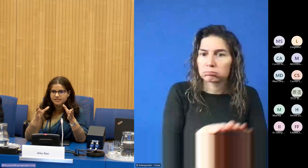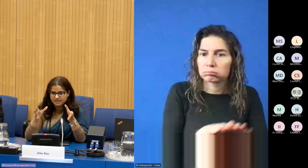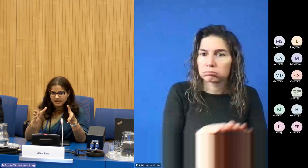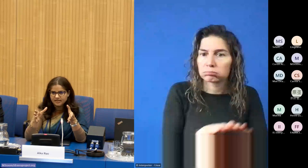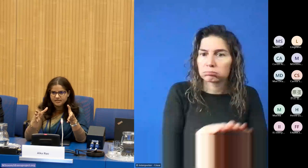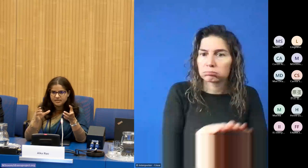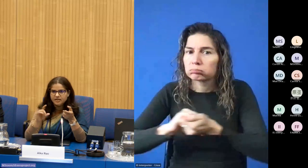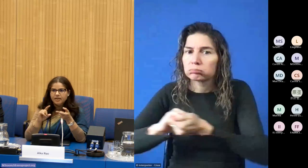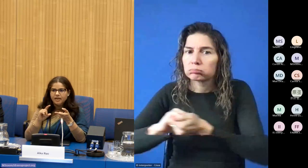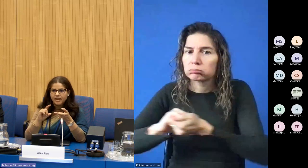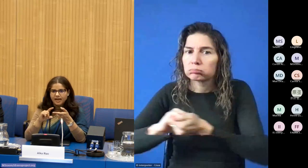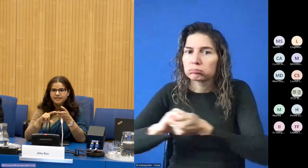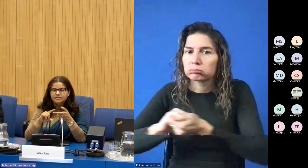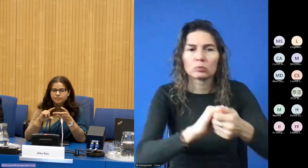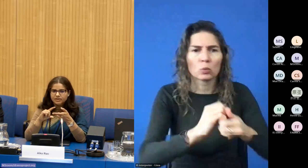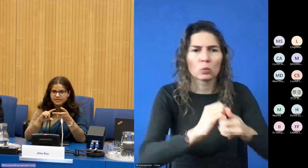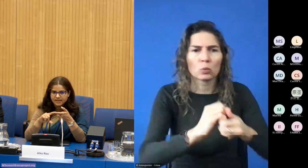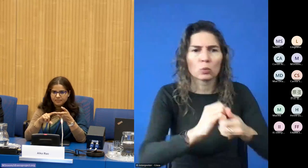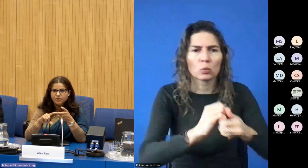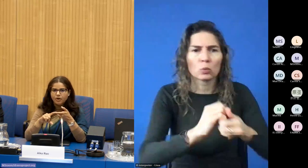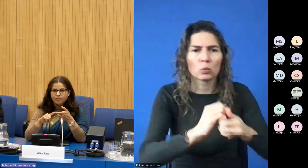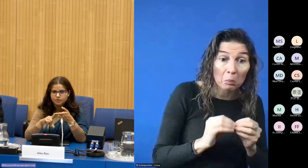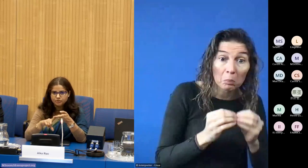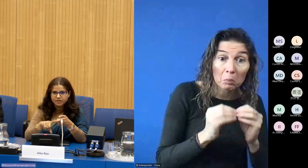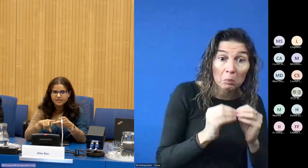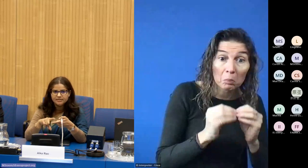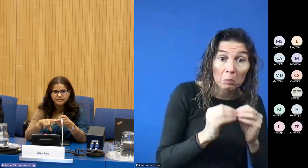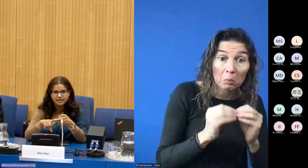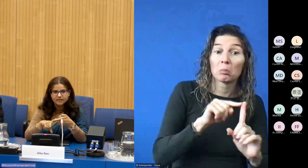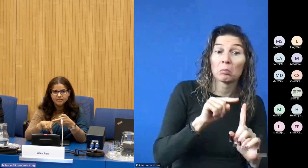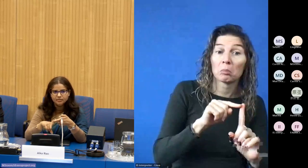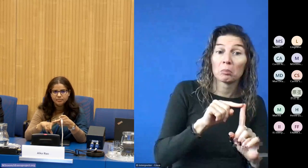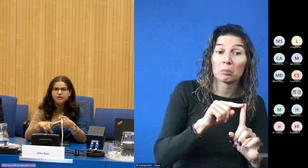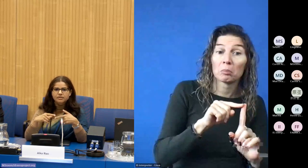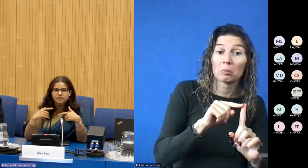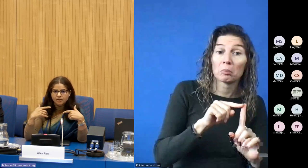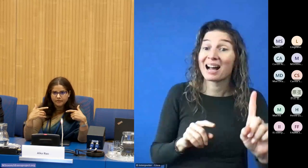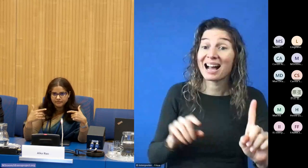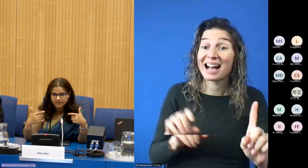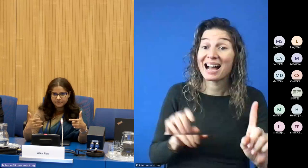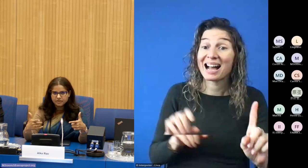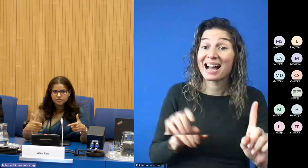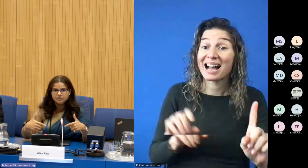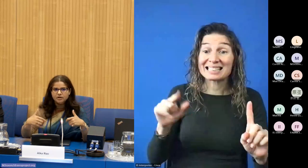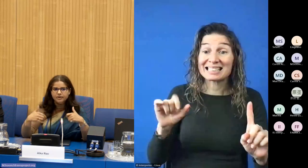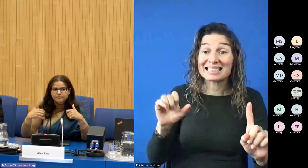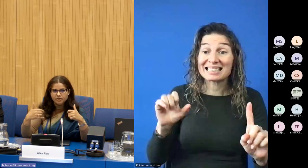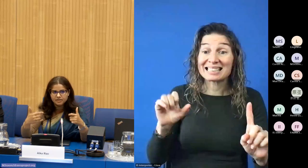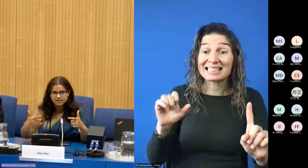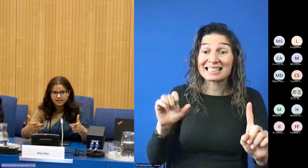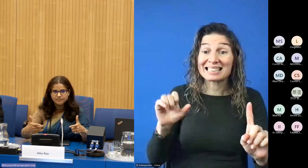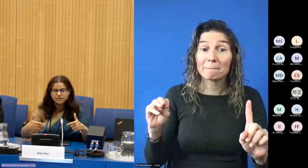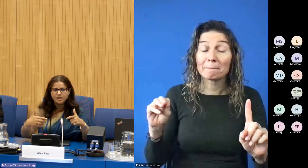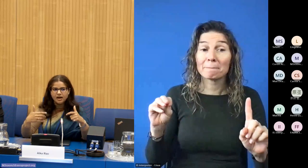these signs. And with stem, the opportunity is real because a lot of definitions and concepts